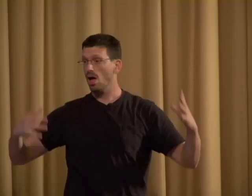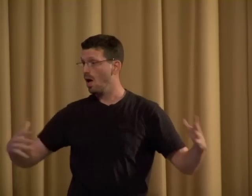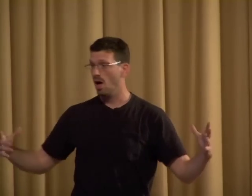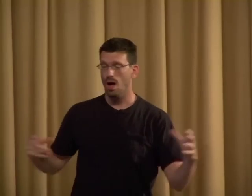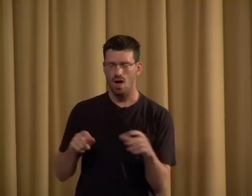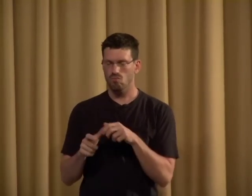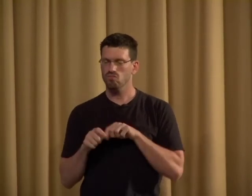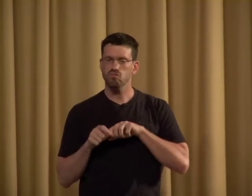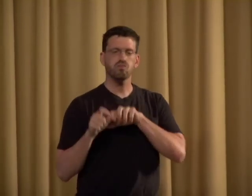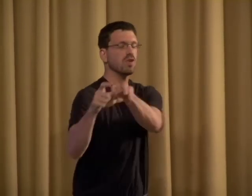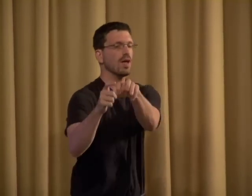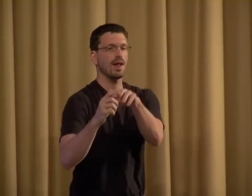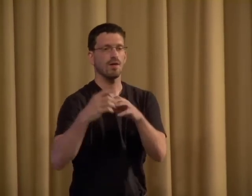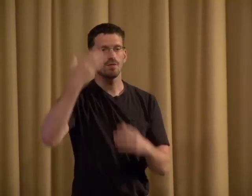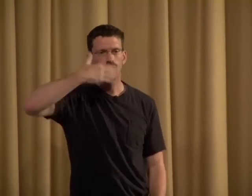Everything exploded. Glass was everywhere. Stunned, us passengers ran out where the front windshield had been.